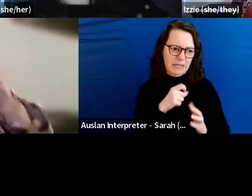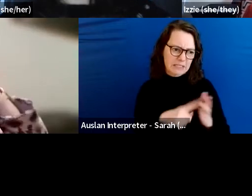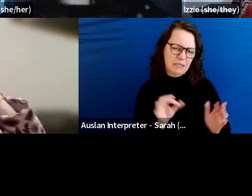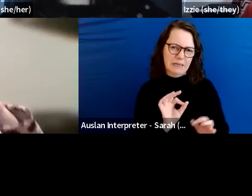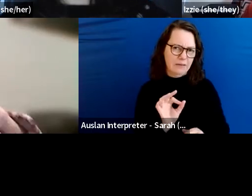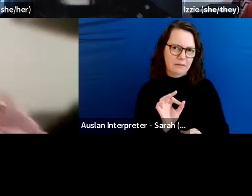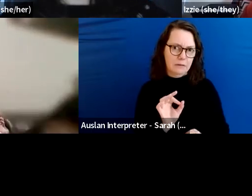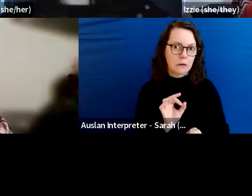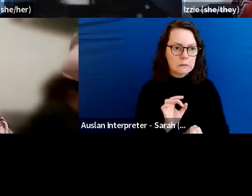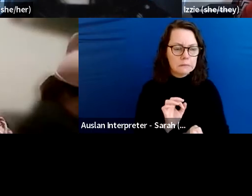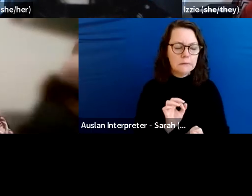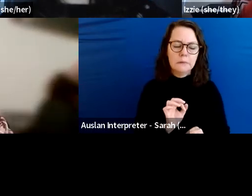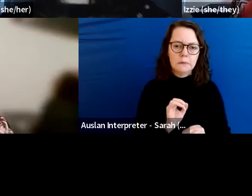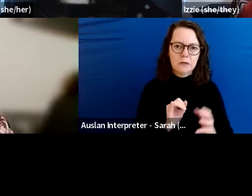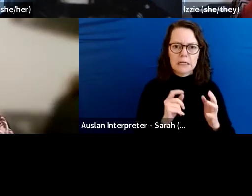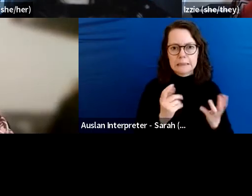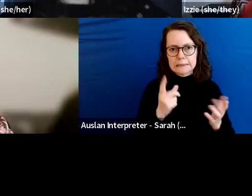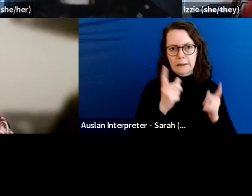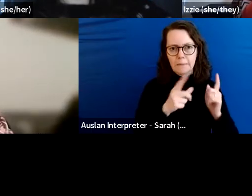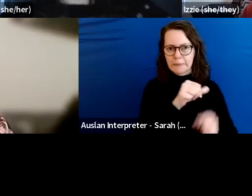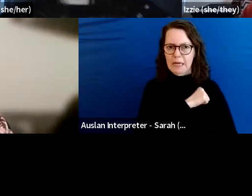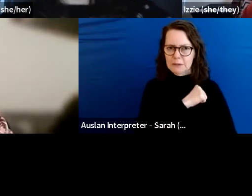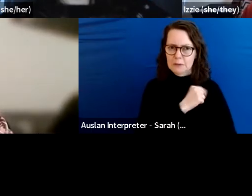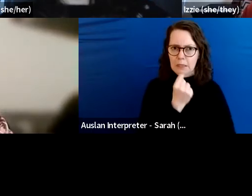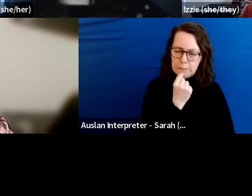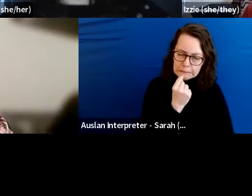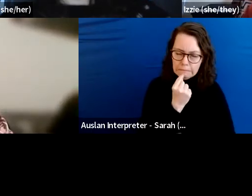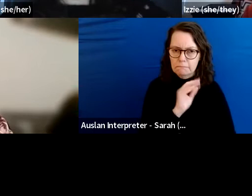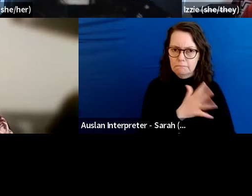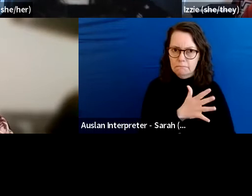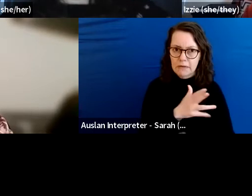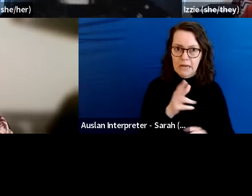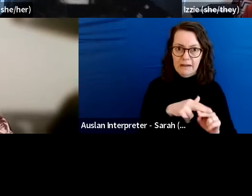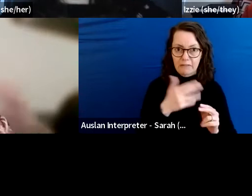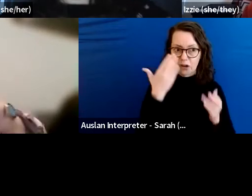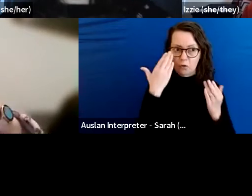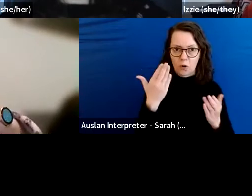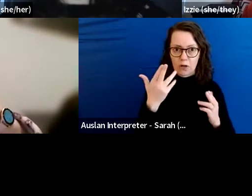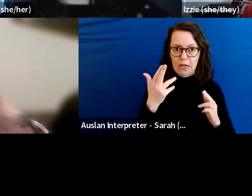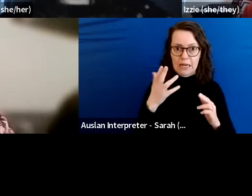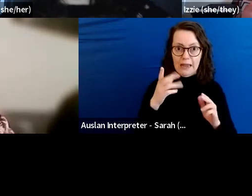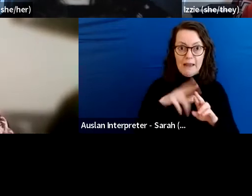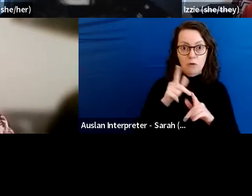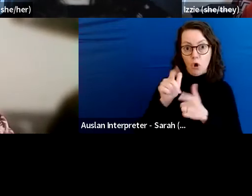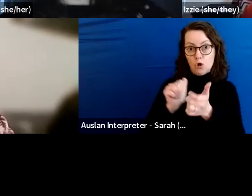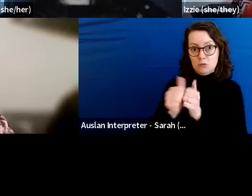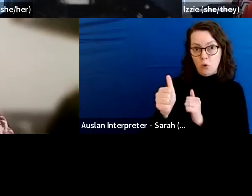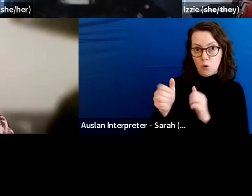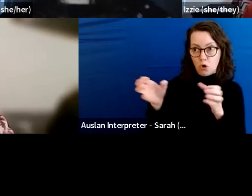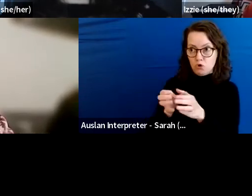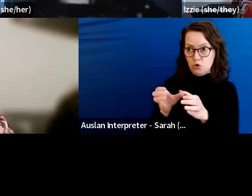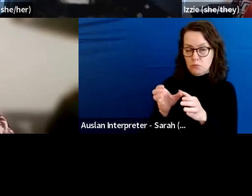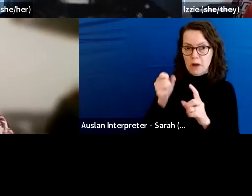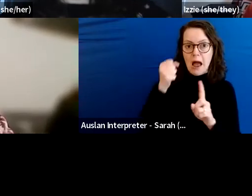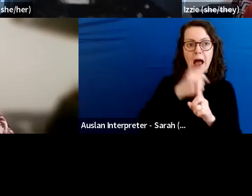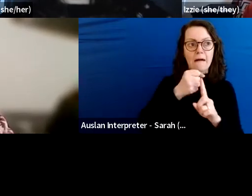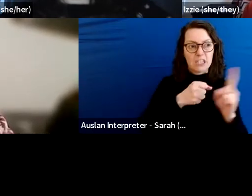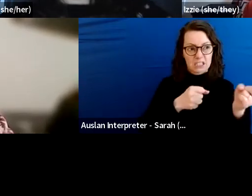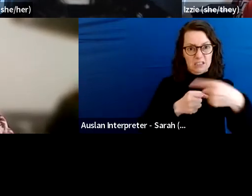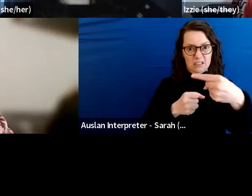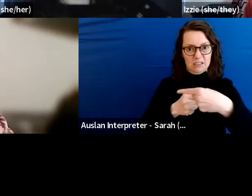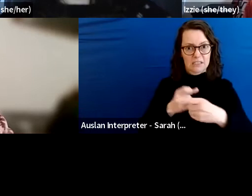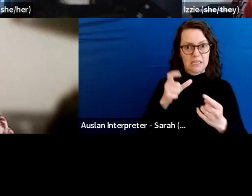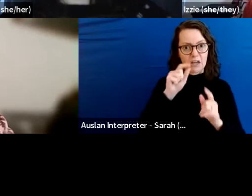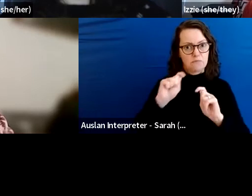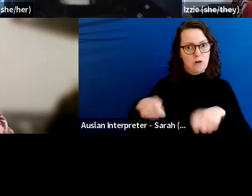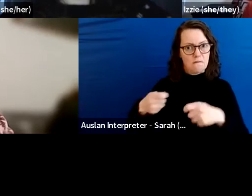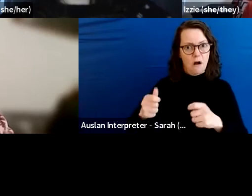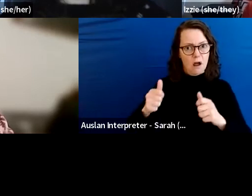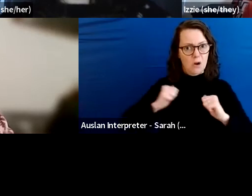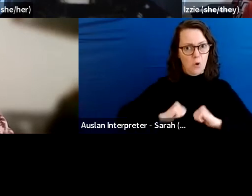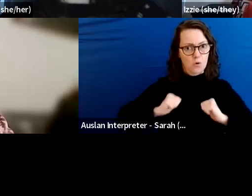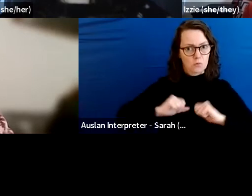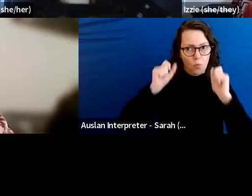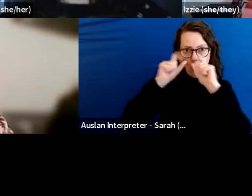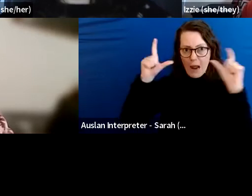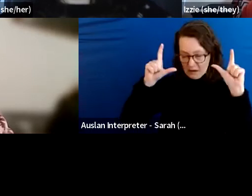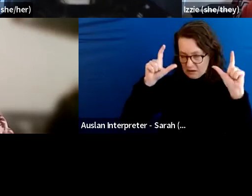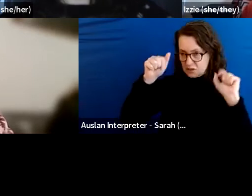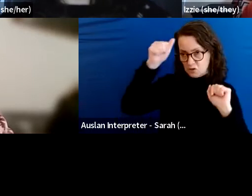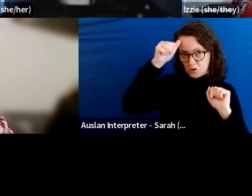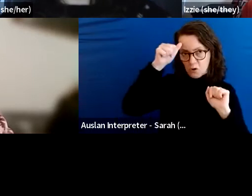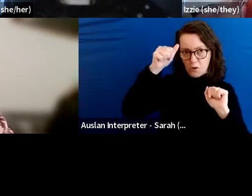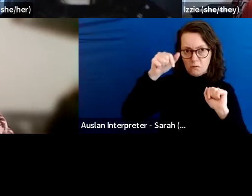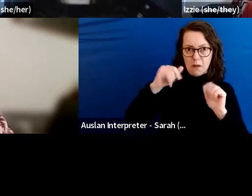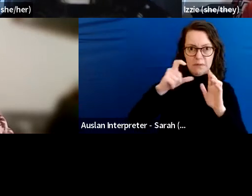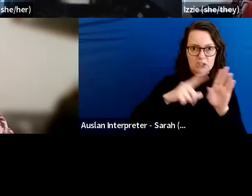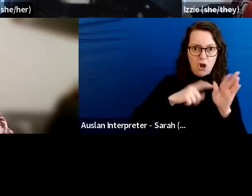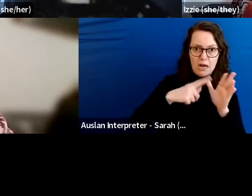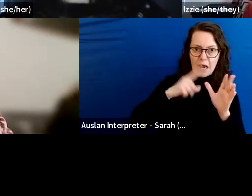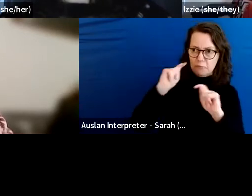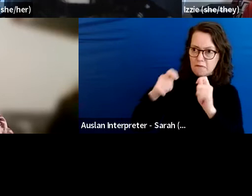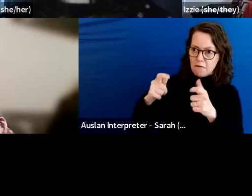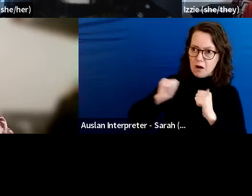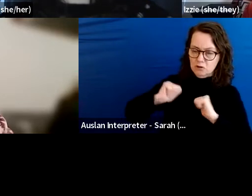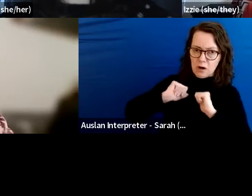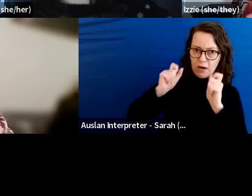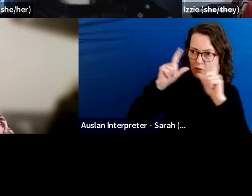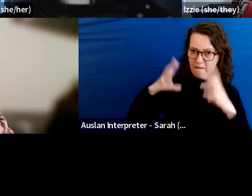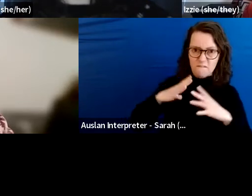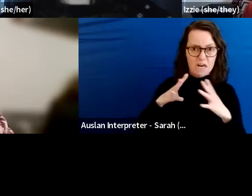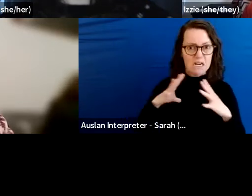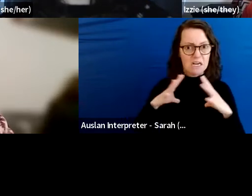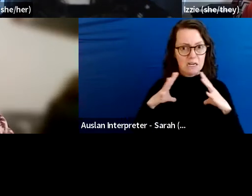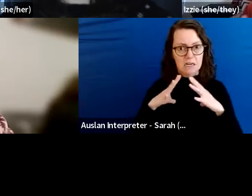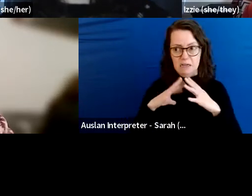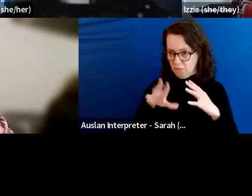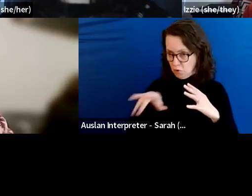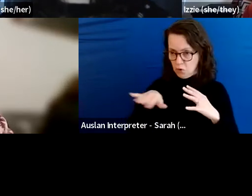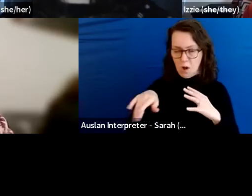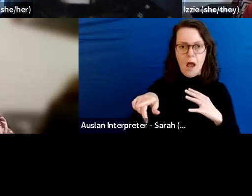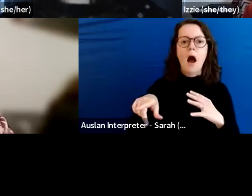So, you know, if you, if you're going to a sporting group or something that doesn't have adequate training, you know maybe connecting with those advocacy groups or, you know, referring them on to places like cider who might have free to pay for training